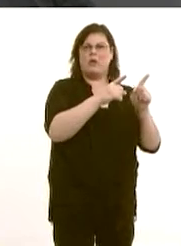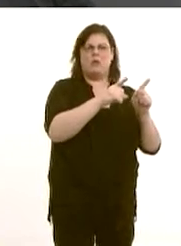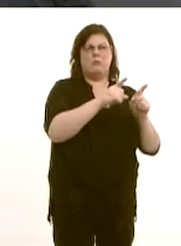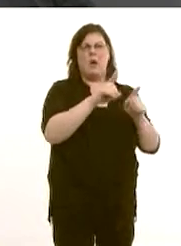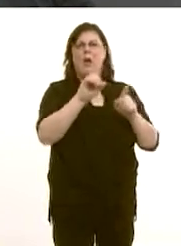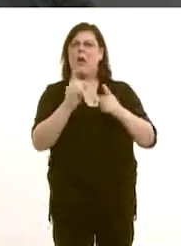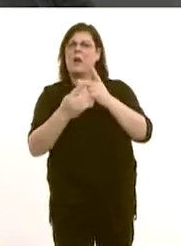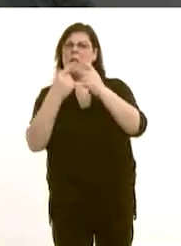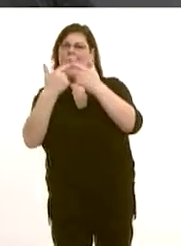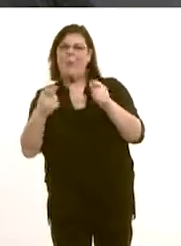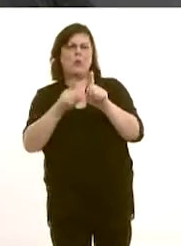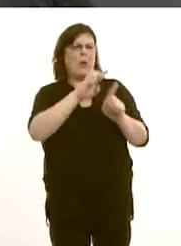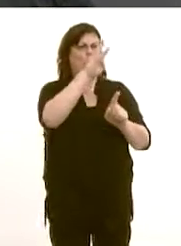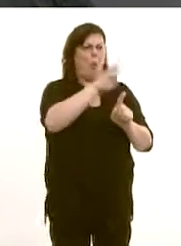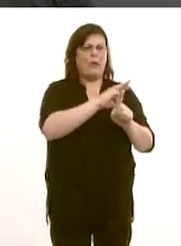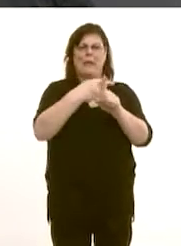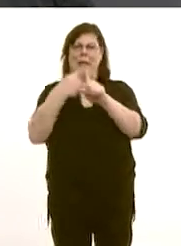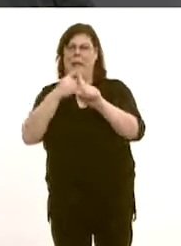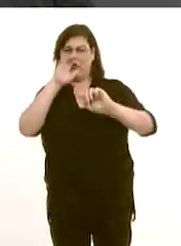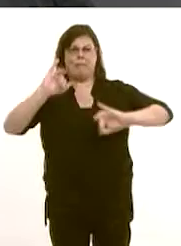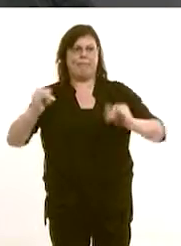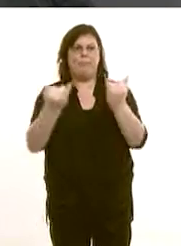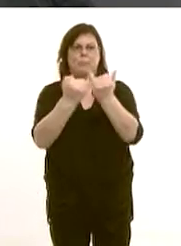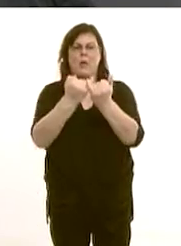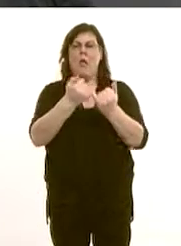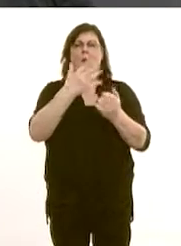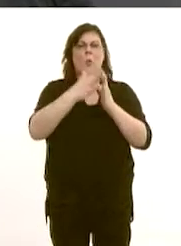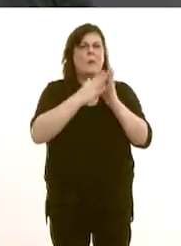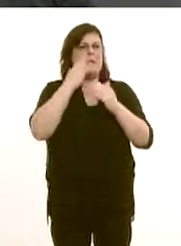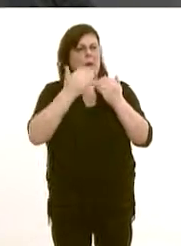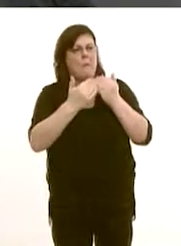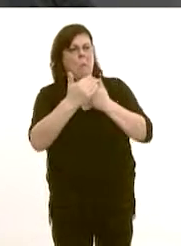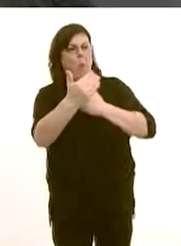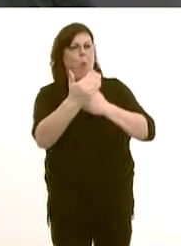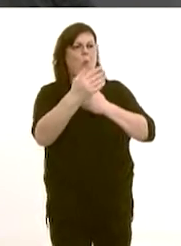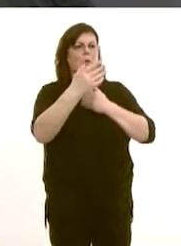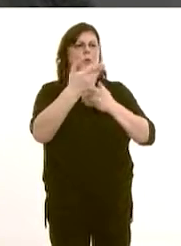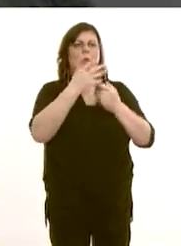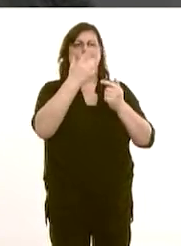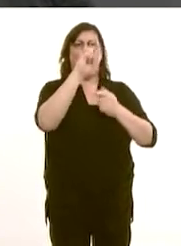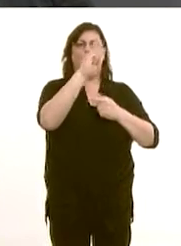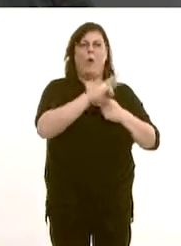We see disagreements on the future of English-medium schools with a Welsh-medium stream and Welsh-medium